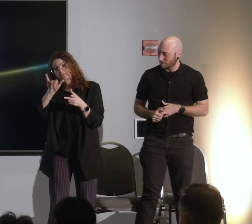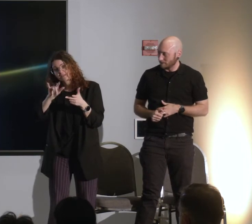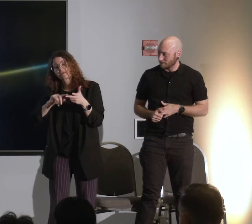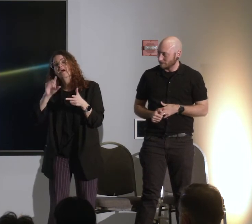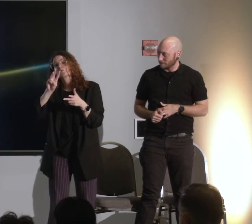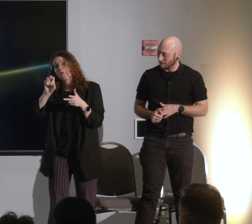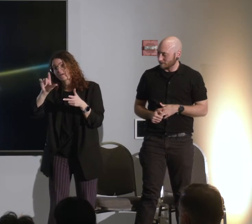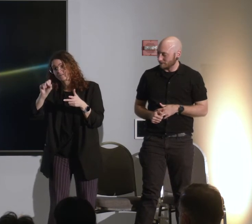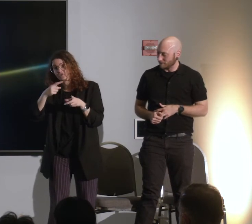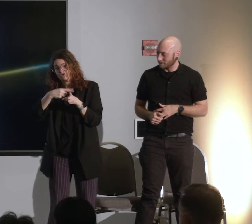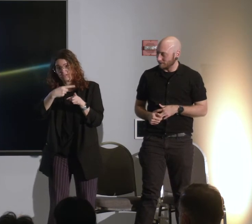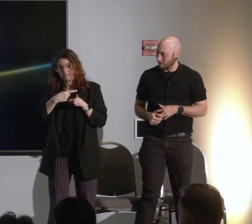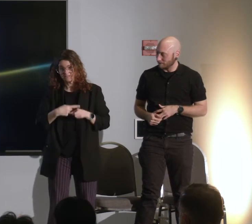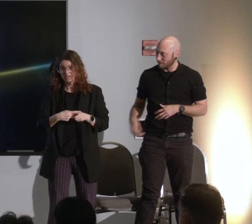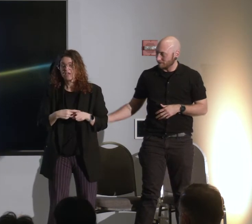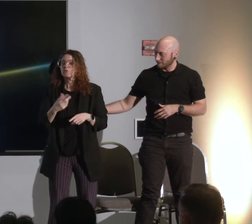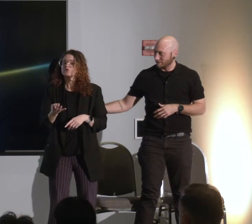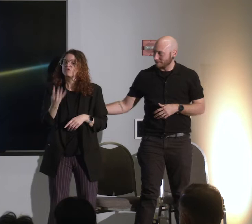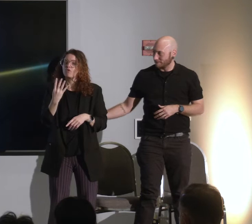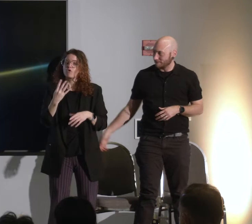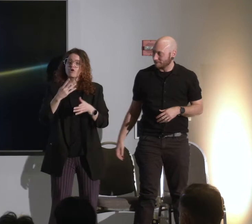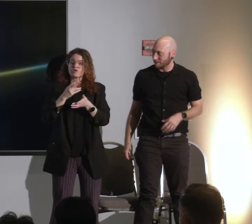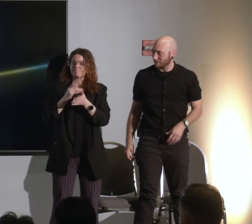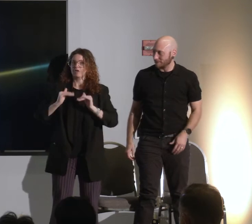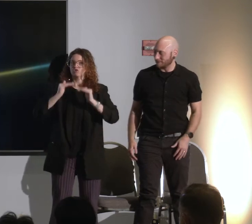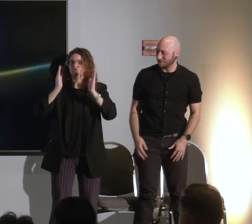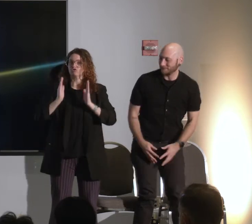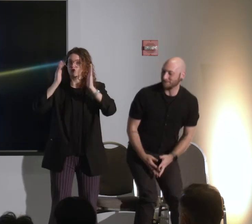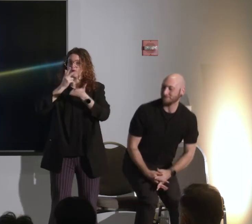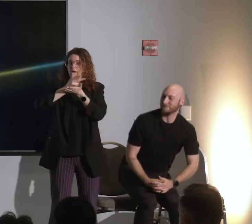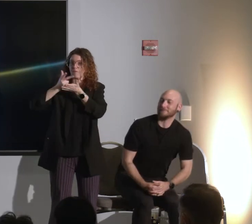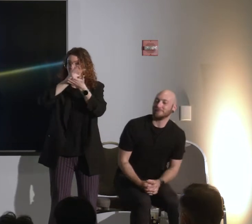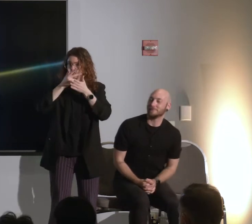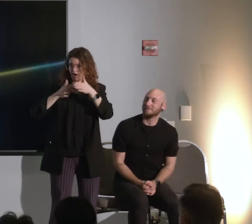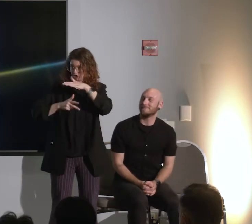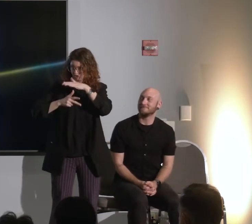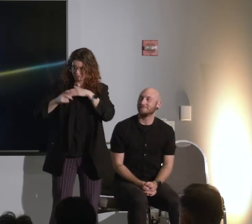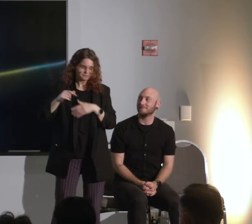It's a four story parking garage today, but for a century, half a century I'm sorry.